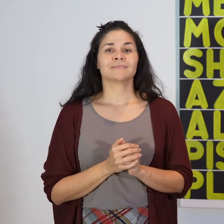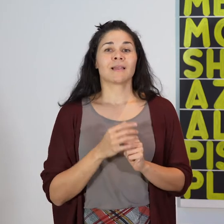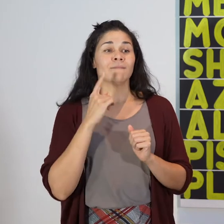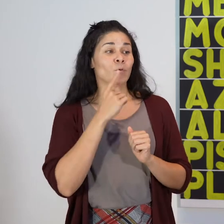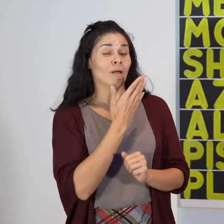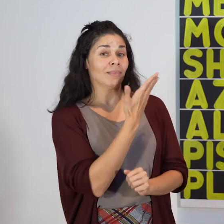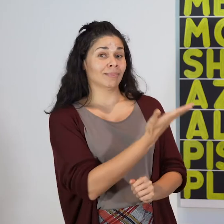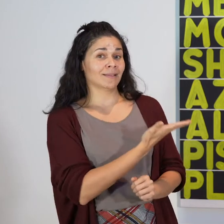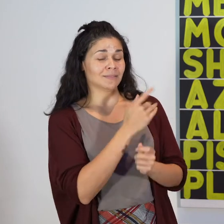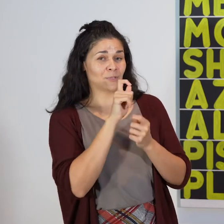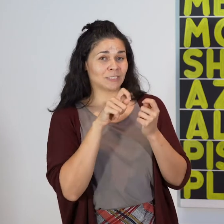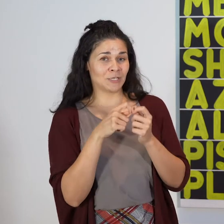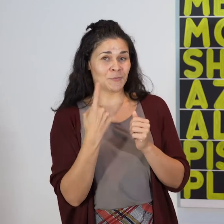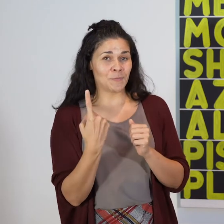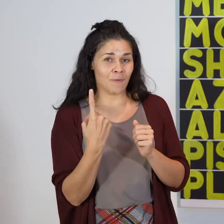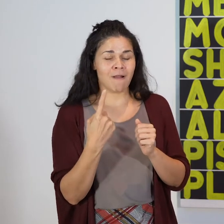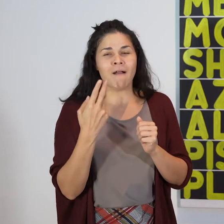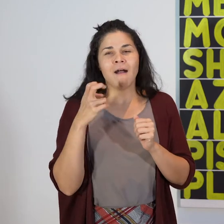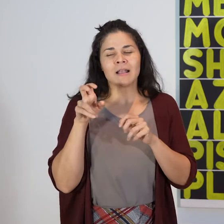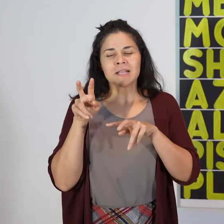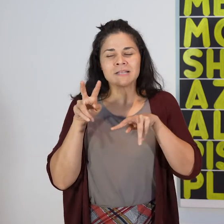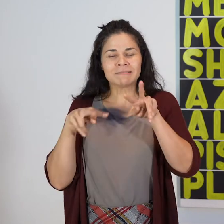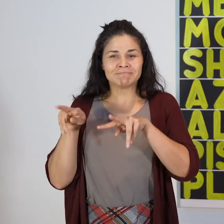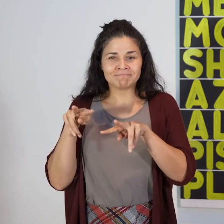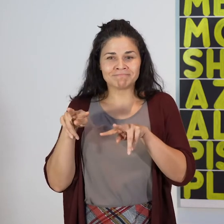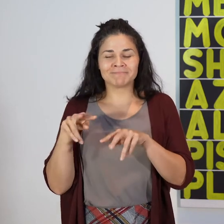To create this particular piece, the artist drew from